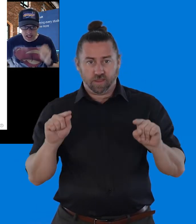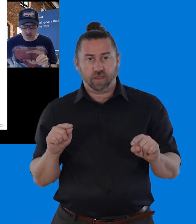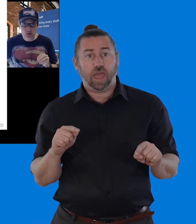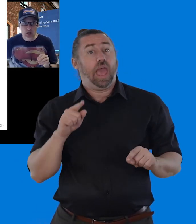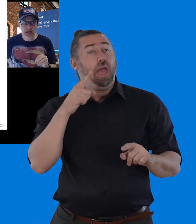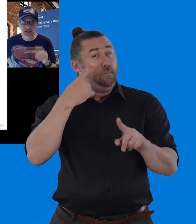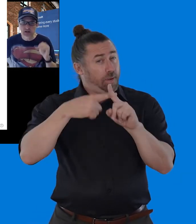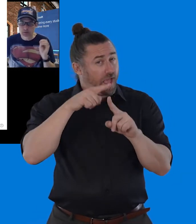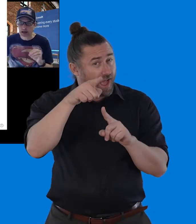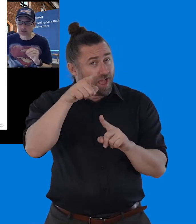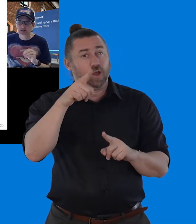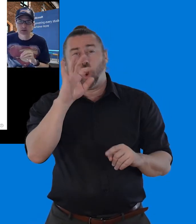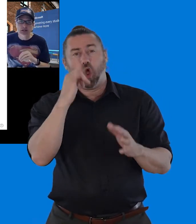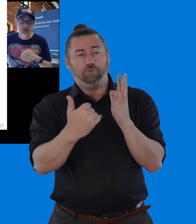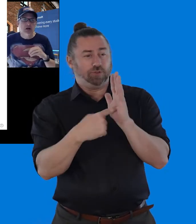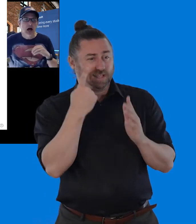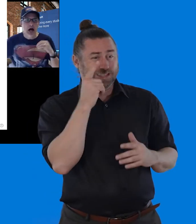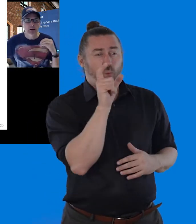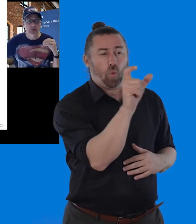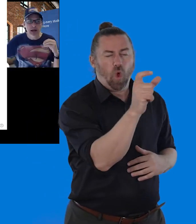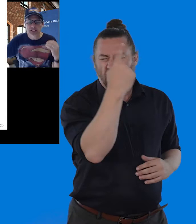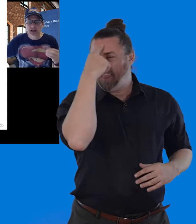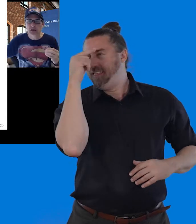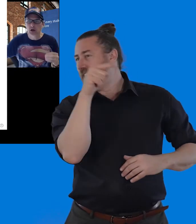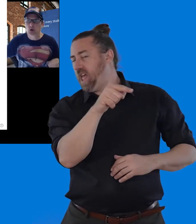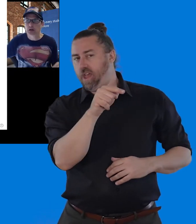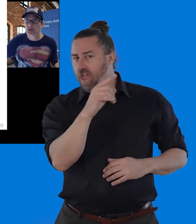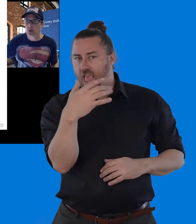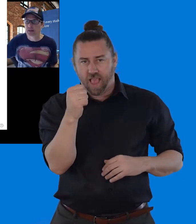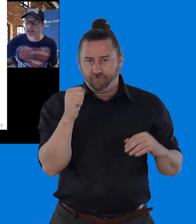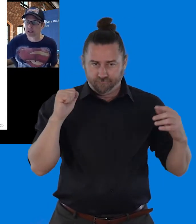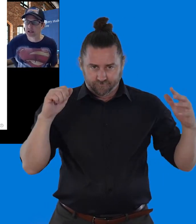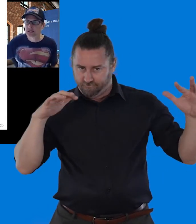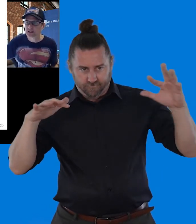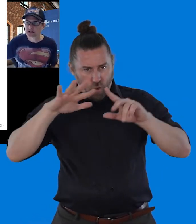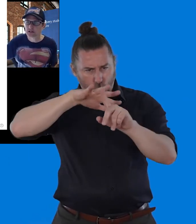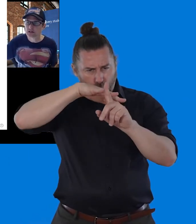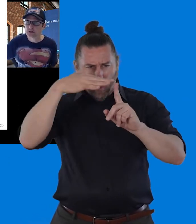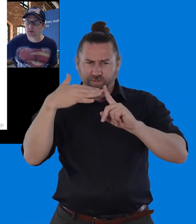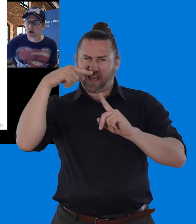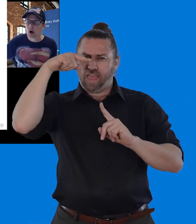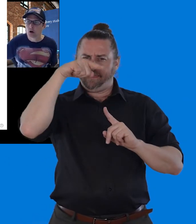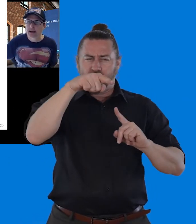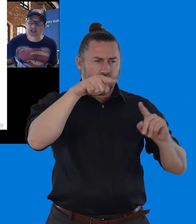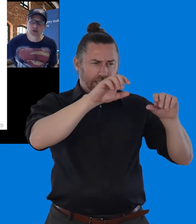contextualized to the parts of speech I've done, according to where they sit in the sentence. Alright.